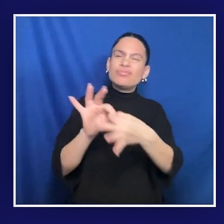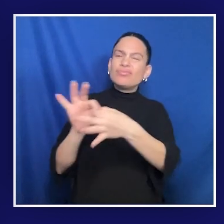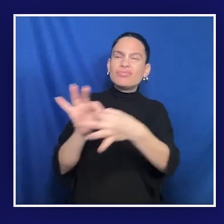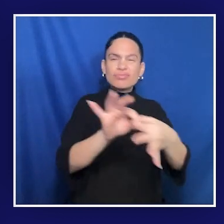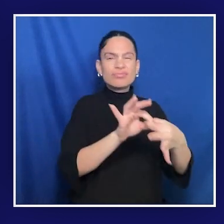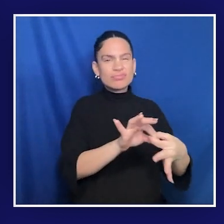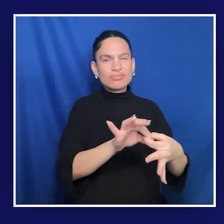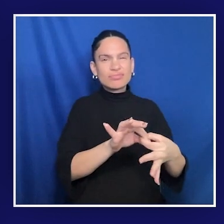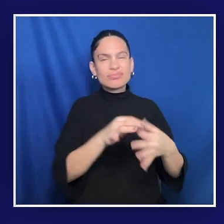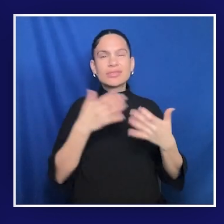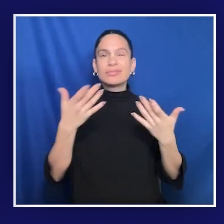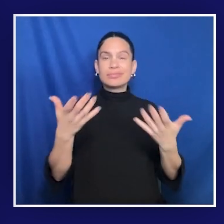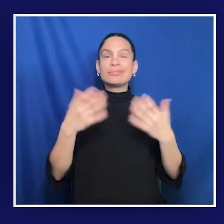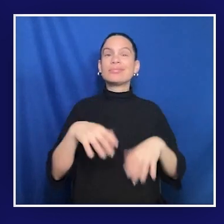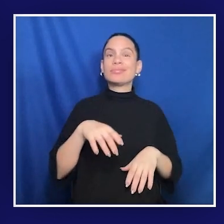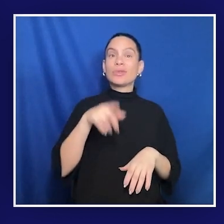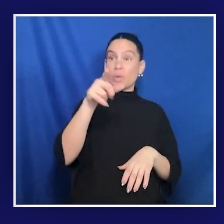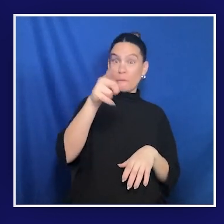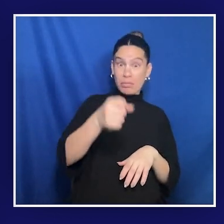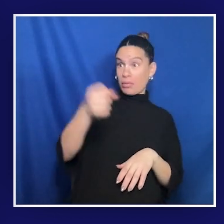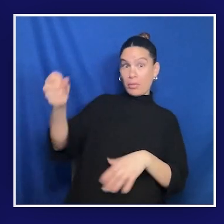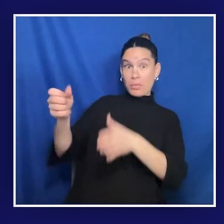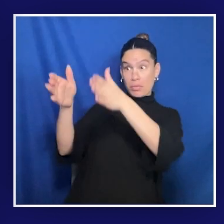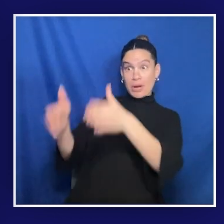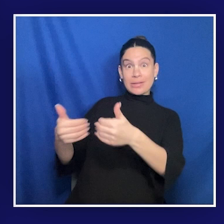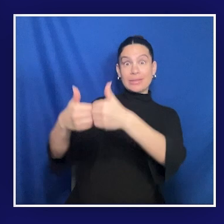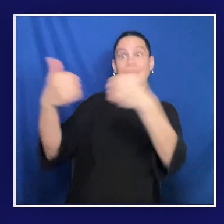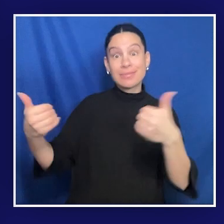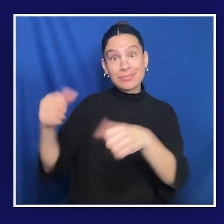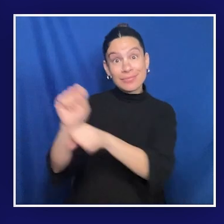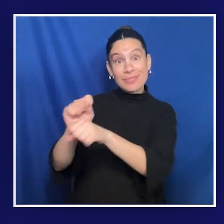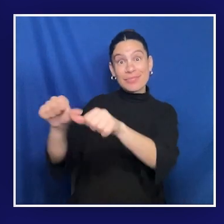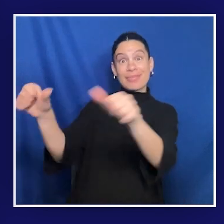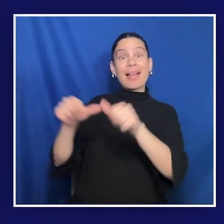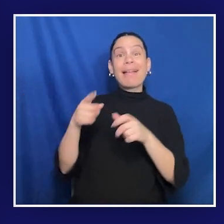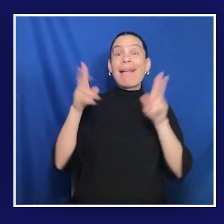because I want to be a part of the community. When you put someone in a sheltered workshop,